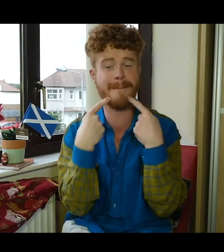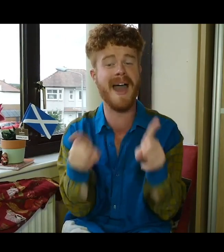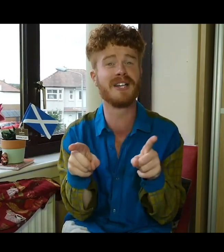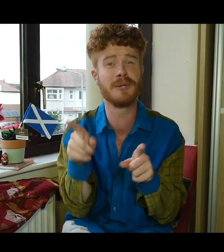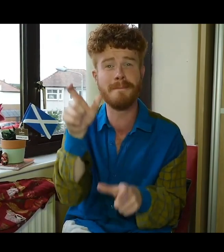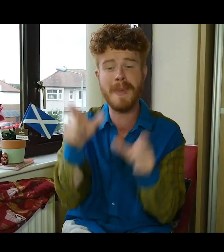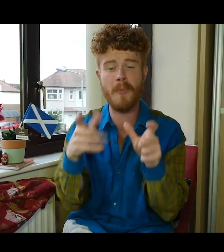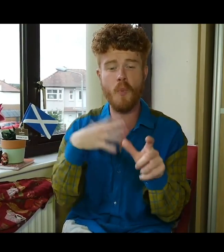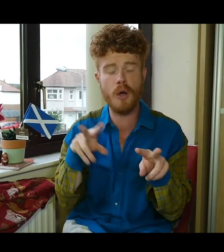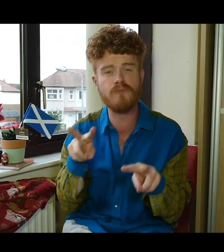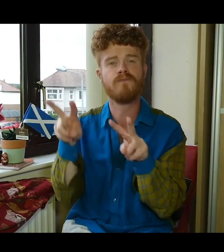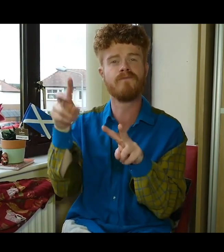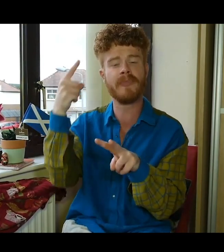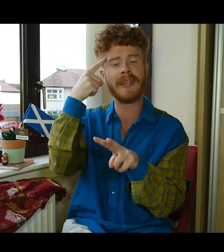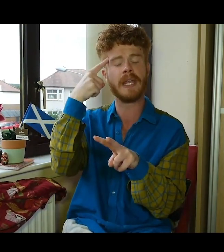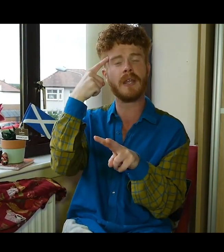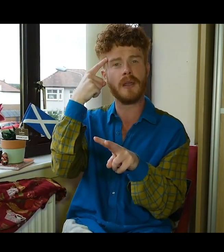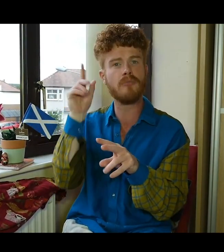So he puts them in public places so everyone can see them